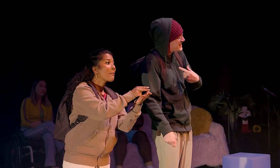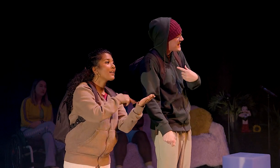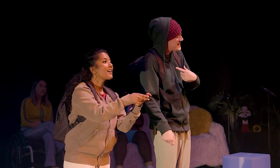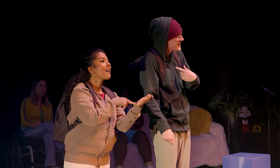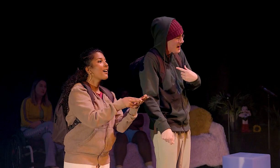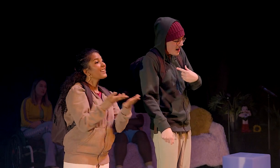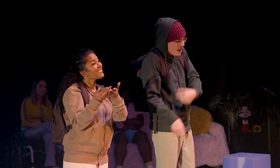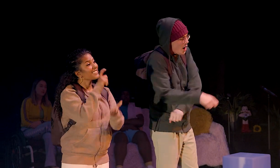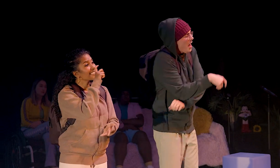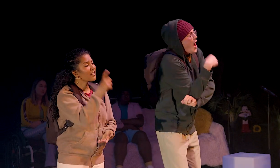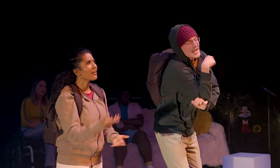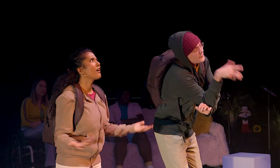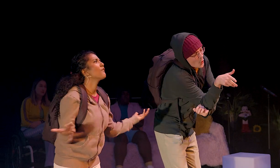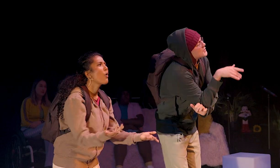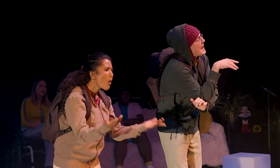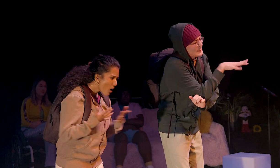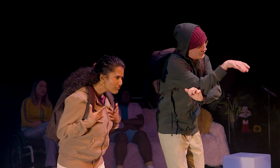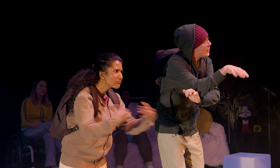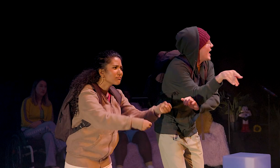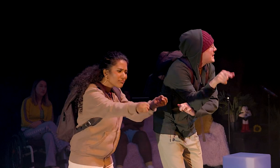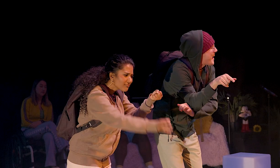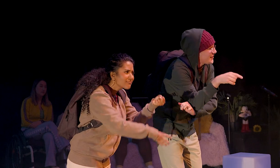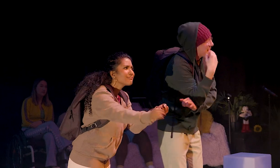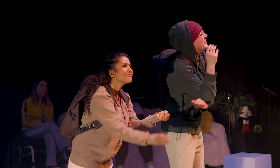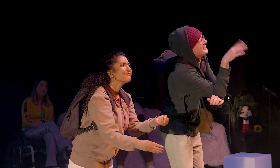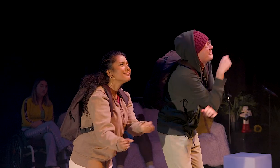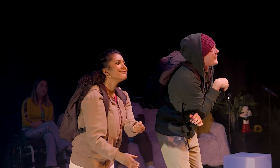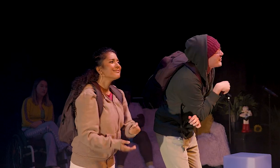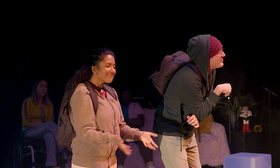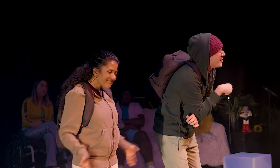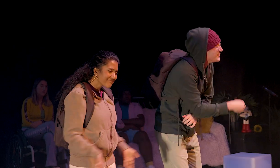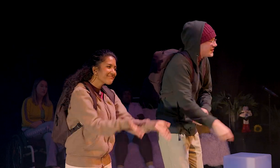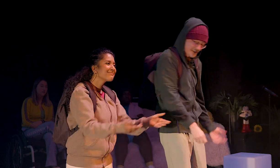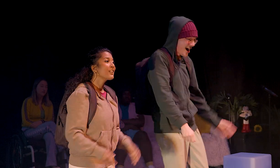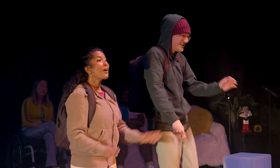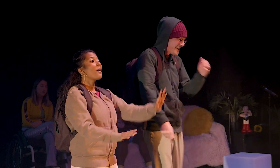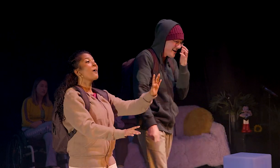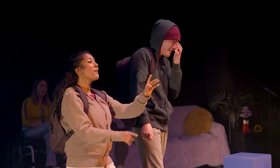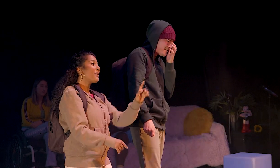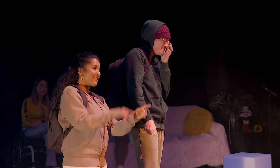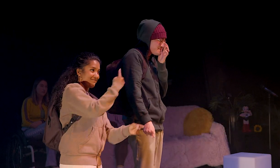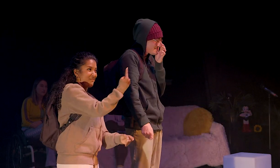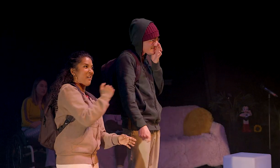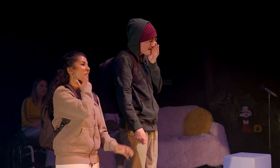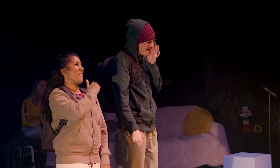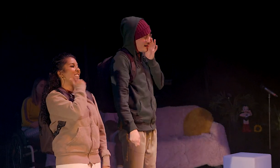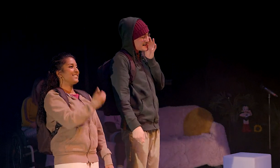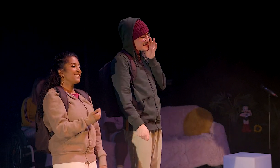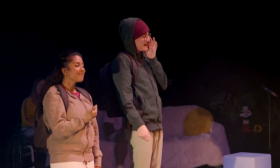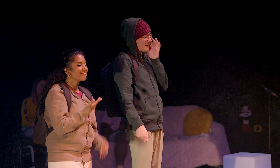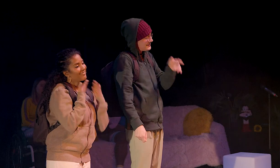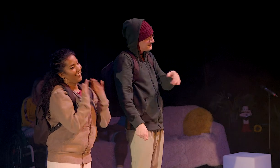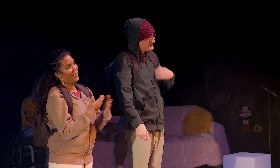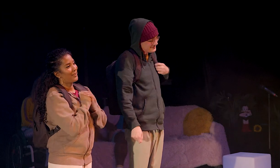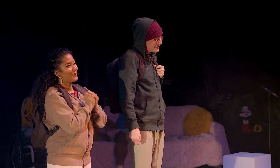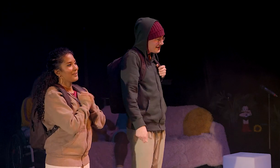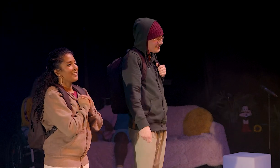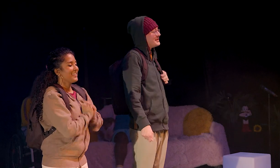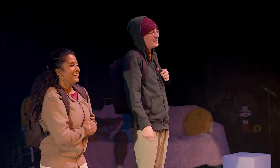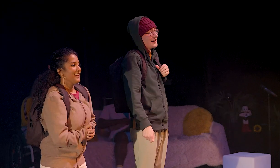me sis? 'Hey of course, perhaps take a basket, fill your boots.' No, no, honest,